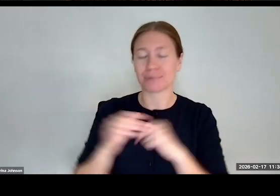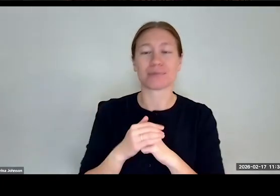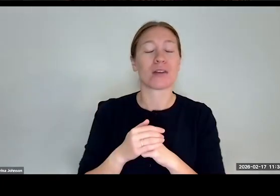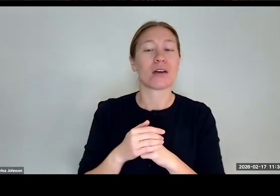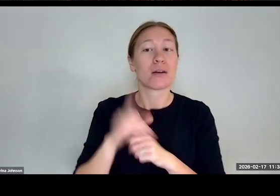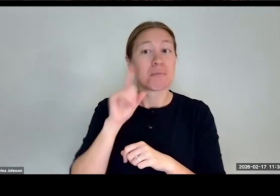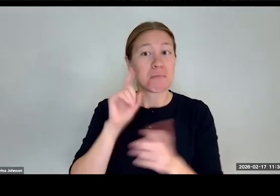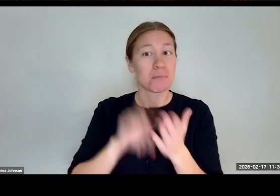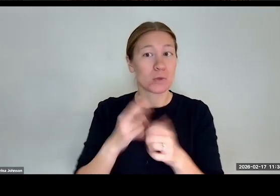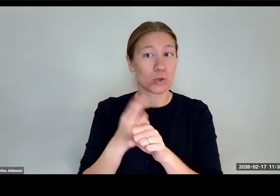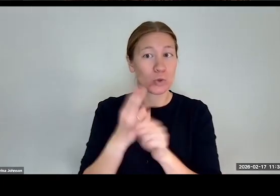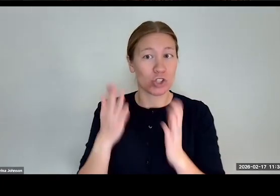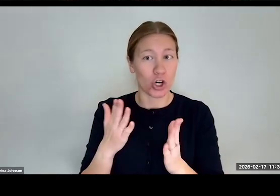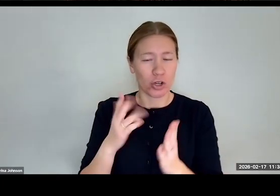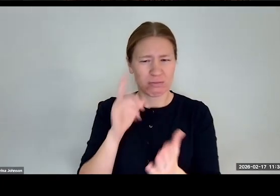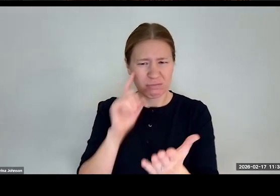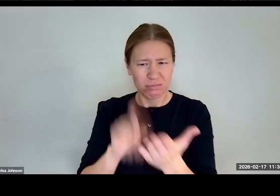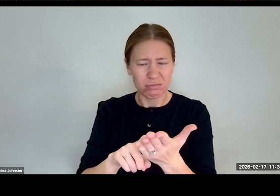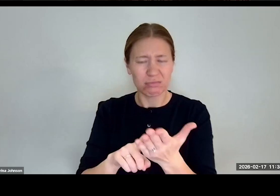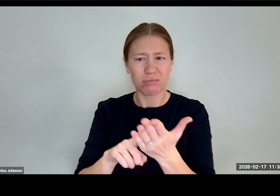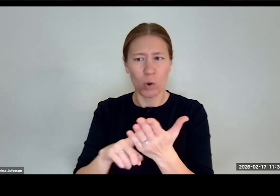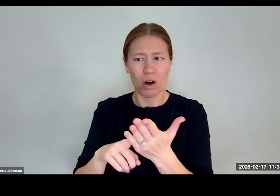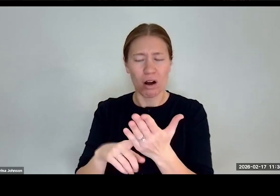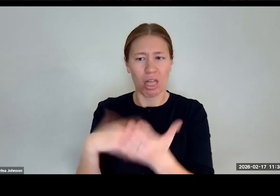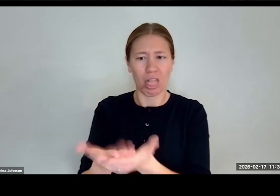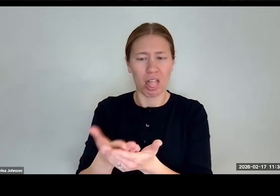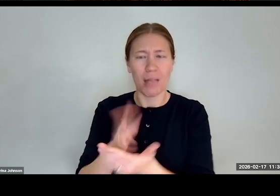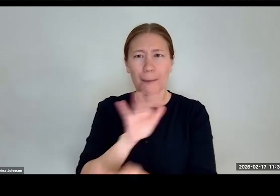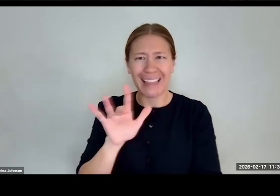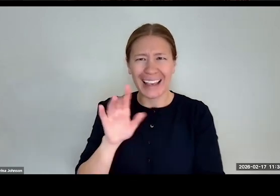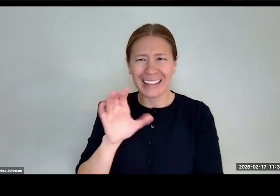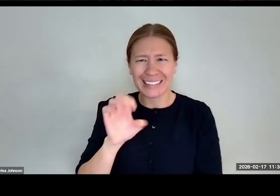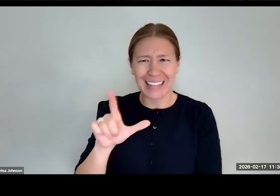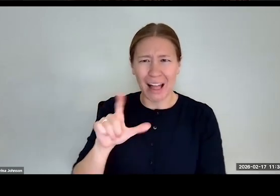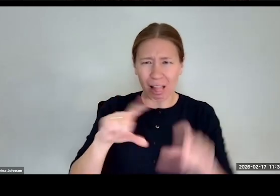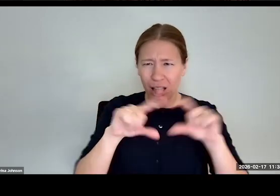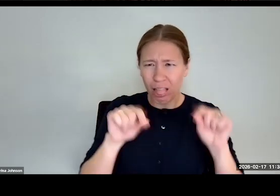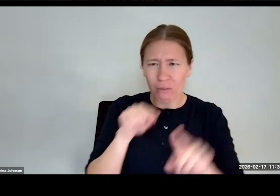they may question whether there was supposed to be data there and their assistive technology just isn't reading it properly